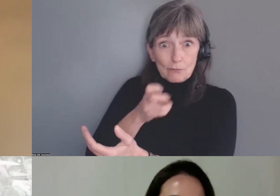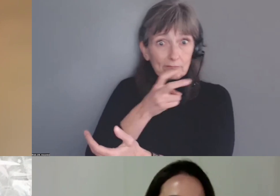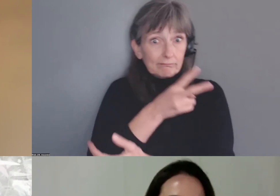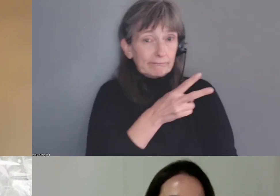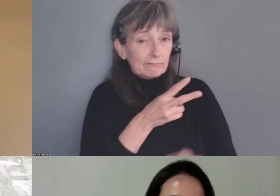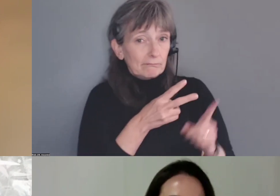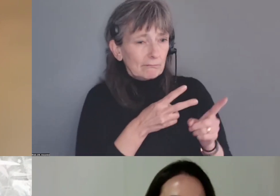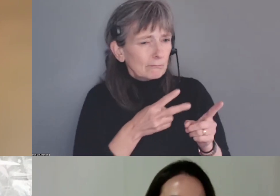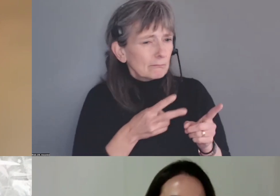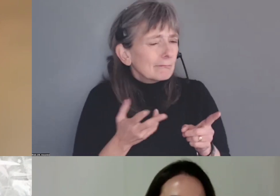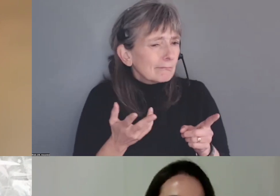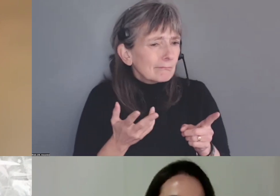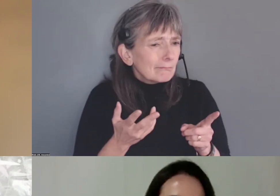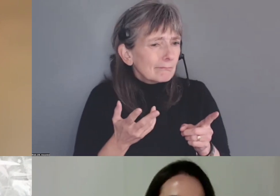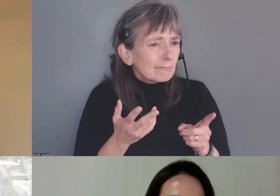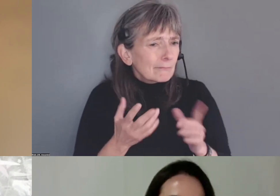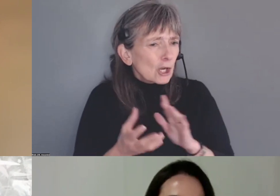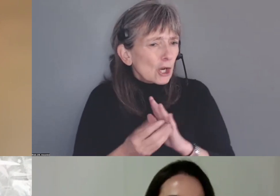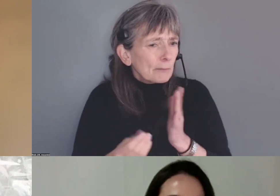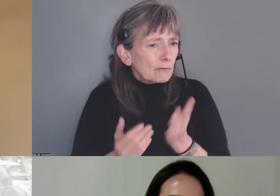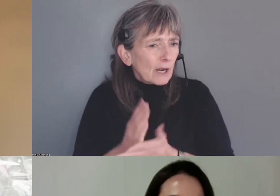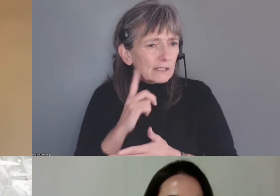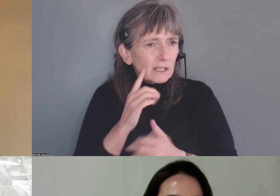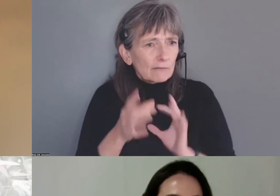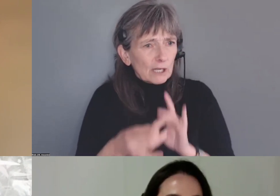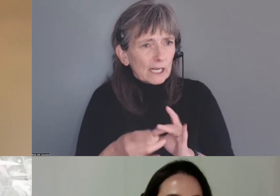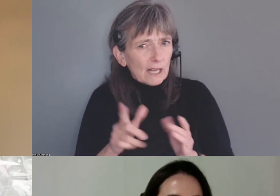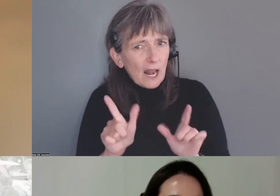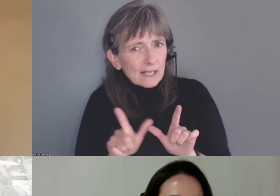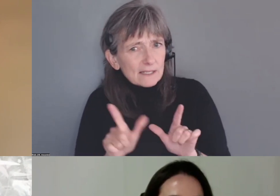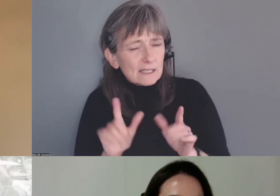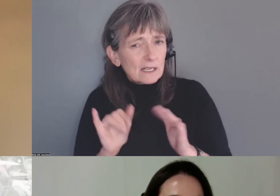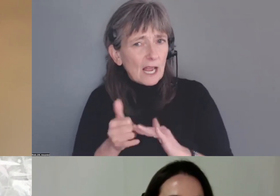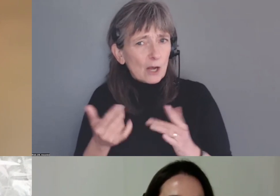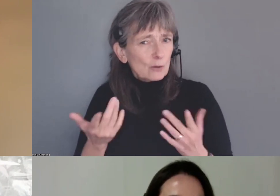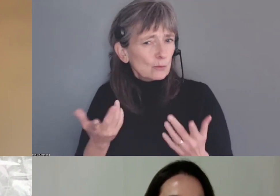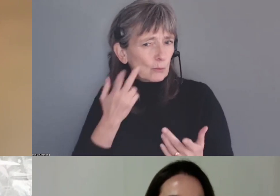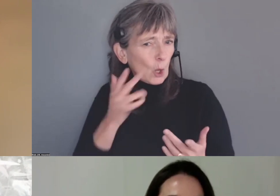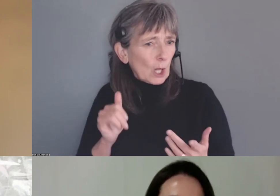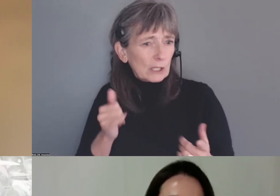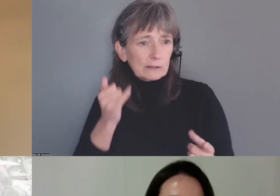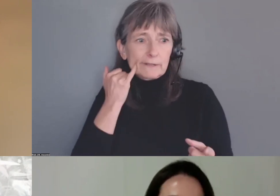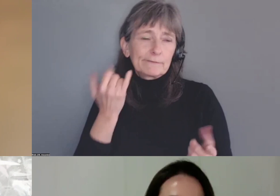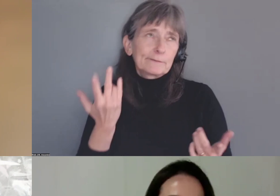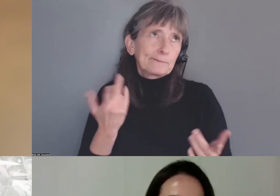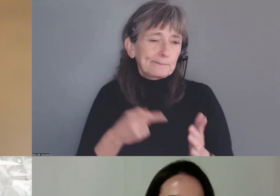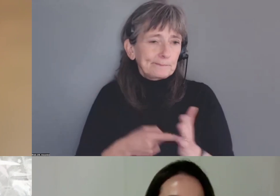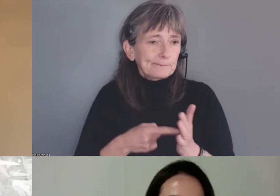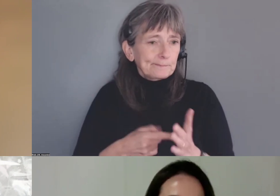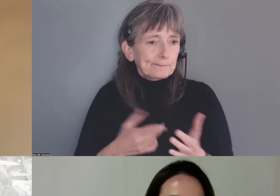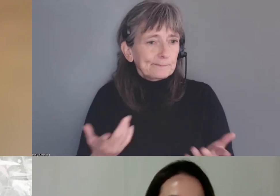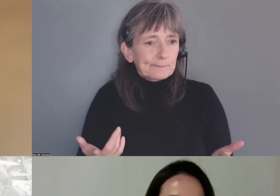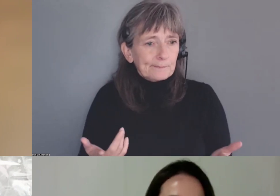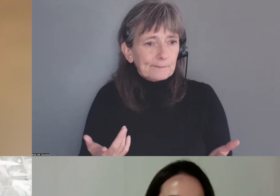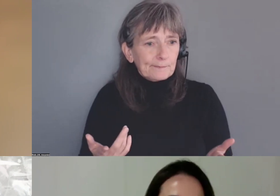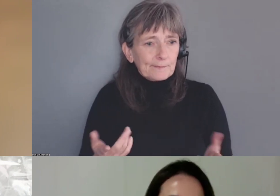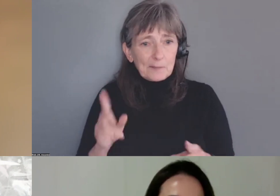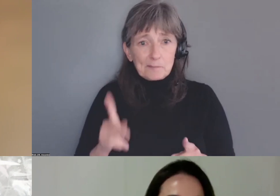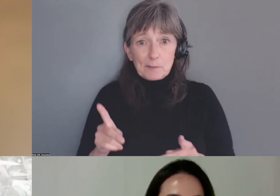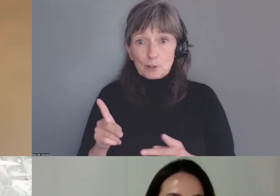in terms of copyright and licensing, if people are putting in copyrighted knowledge information,